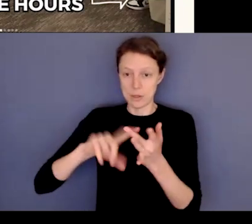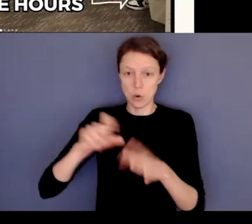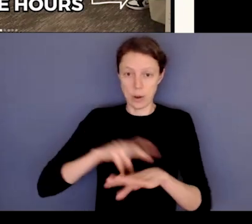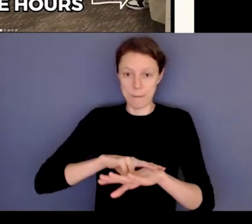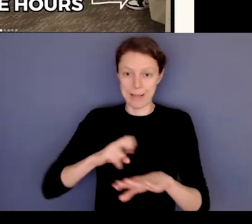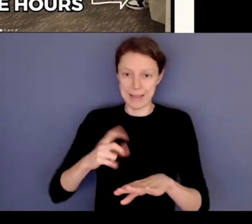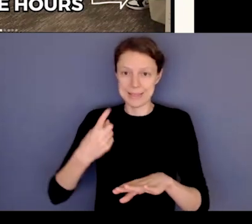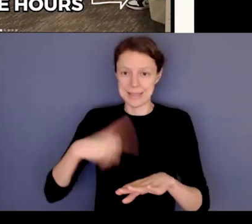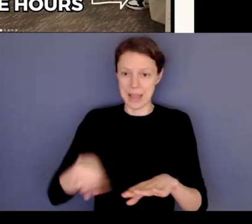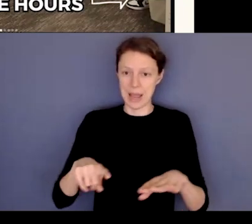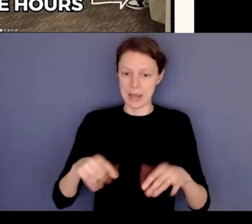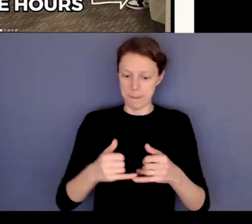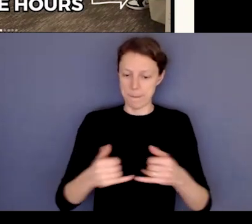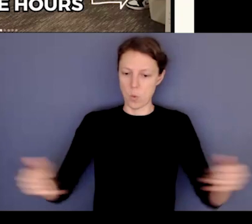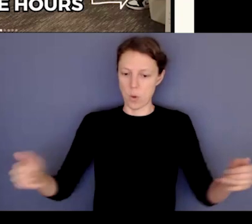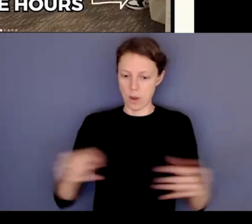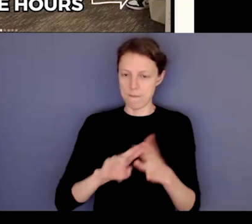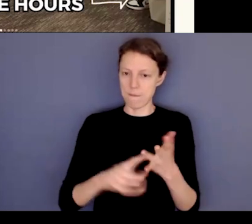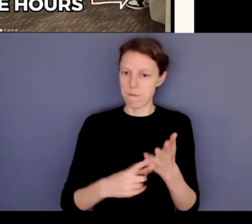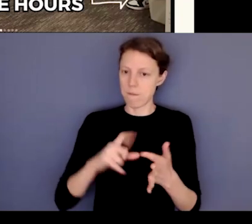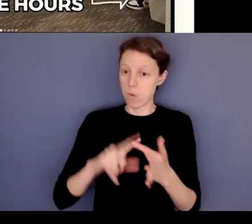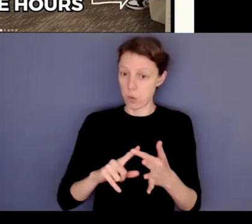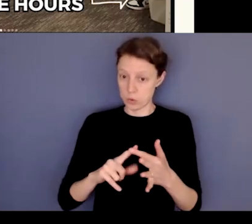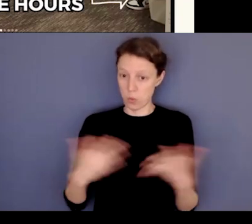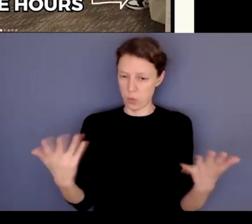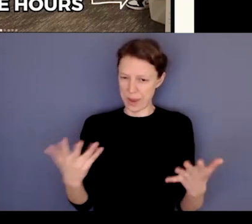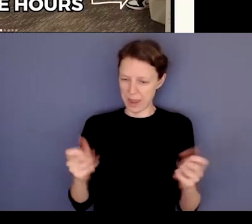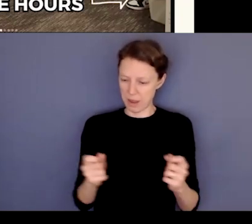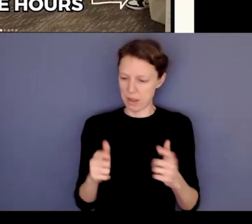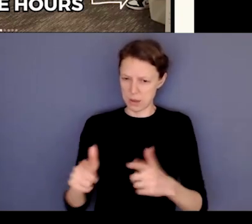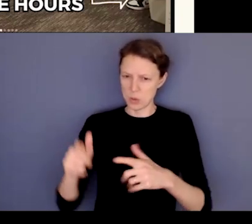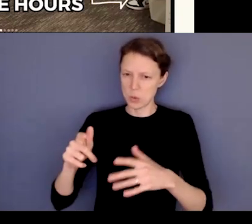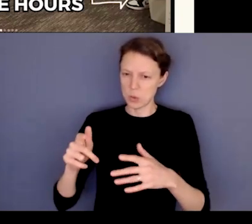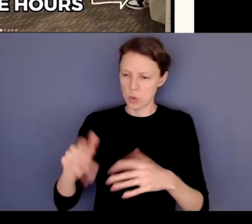people. And so having that template ready to go meant we could share a story really quickly, saying we know that